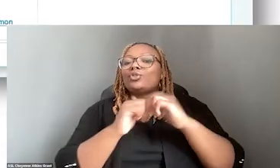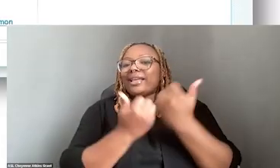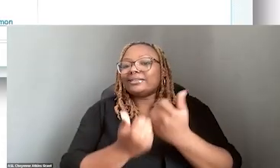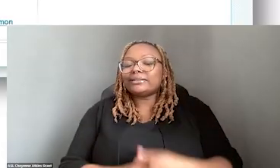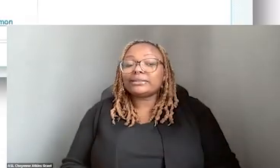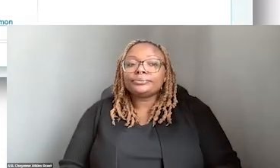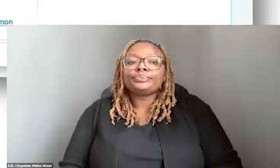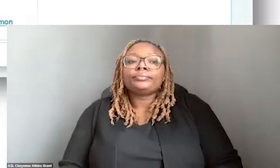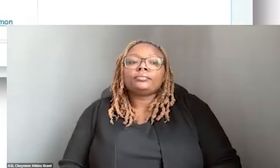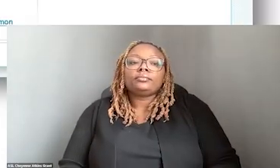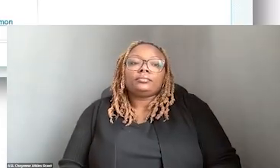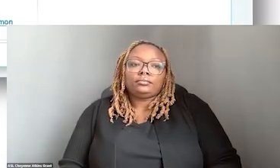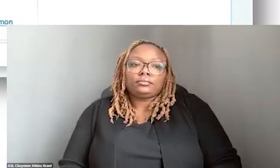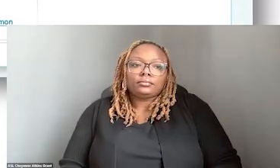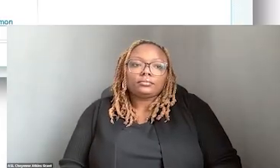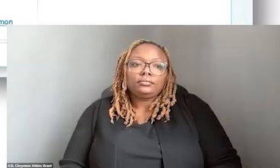All right. So how do you access SciENcv?